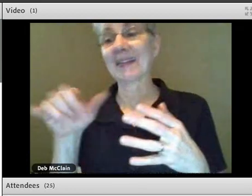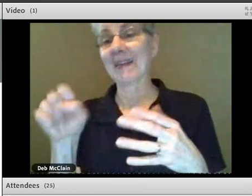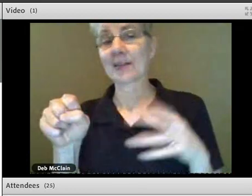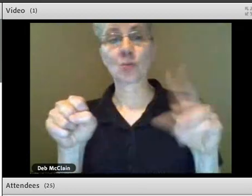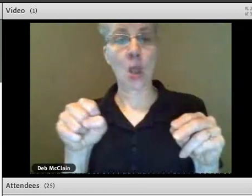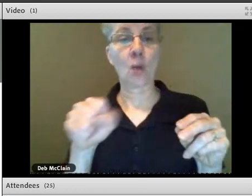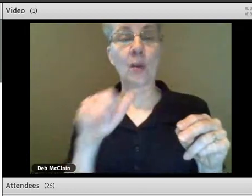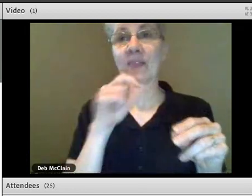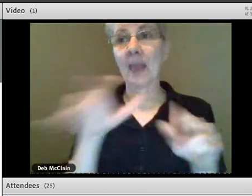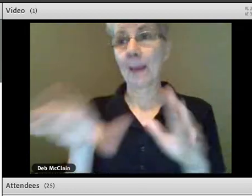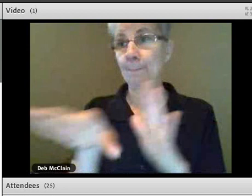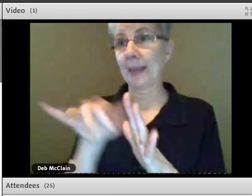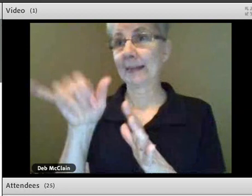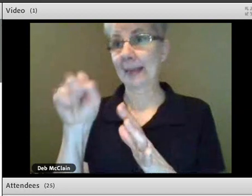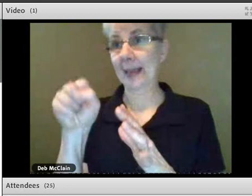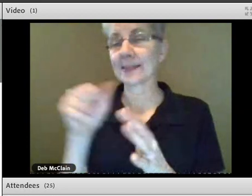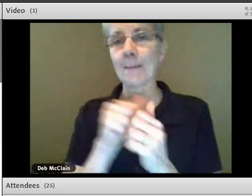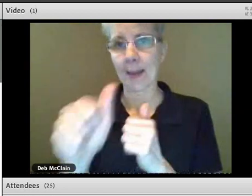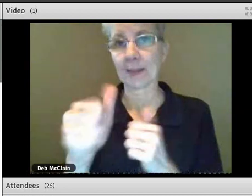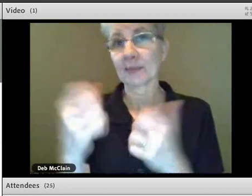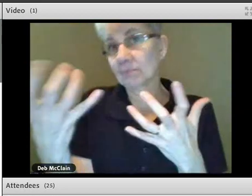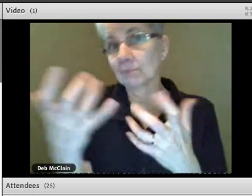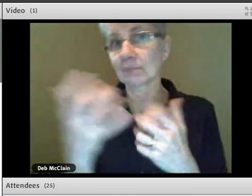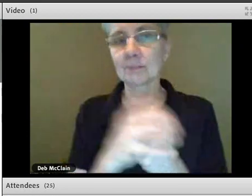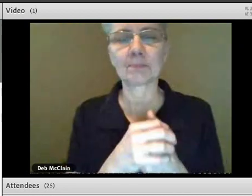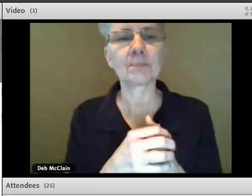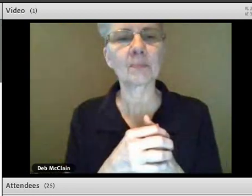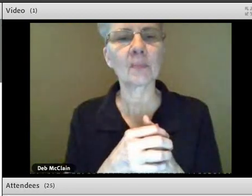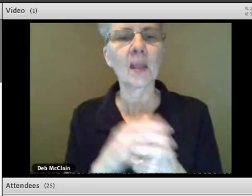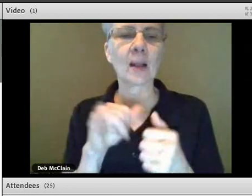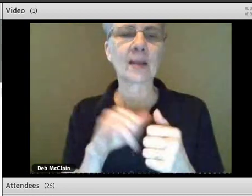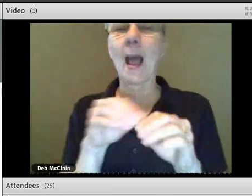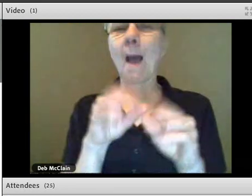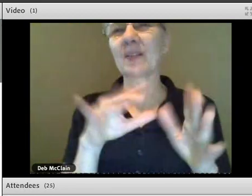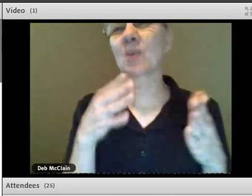And if they choose yes, they pass because that'll mean it's a way to prove